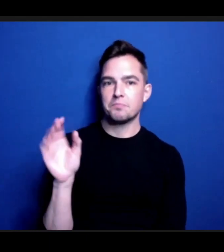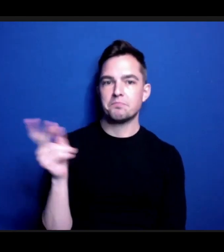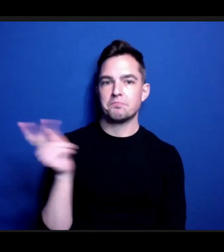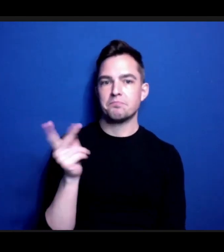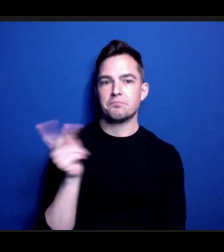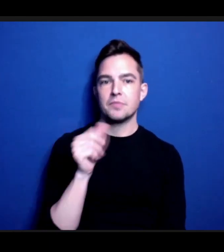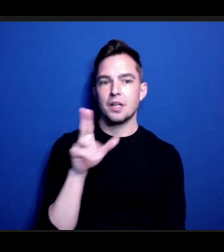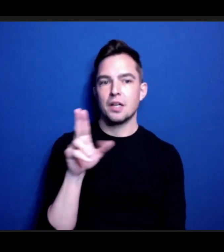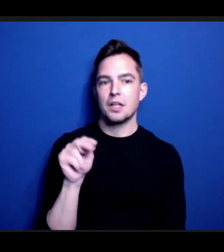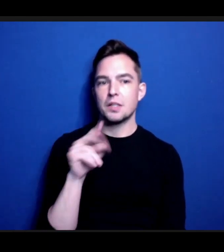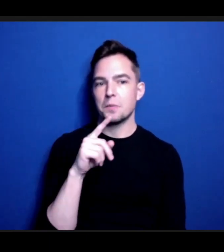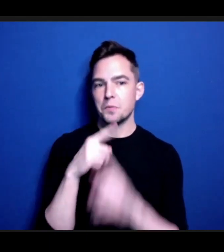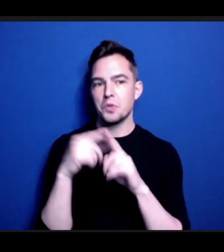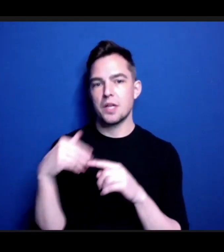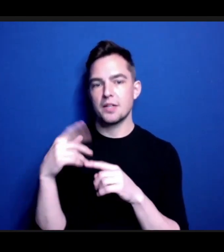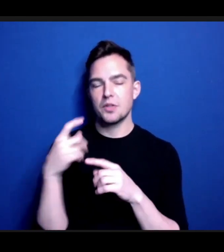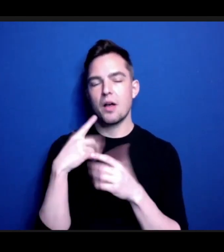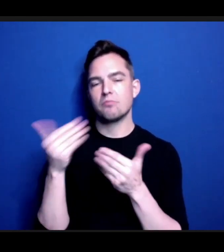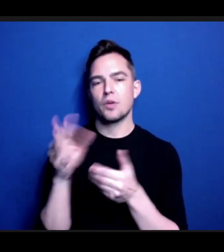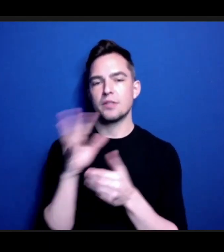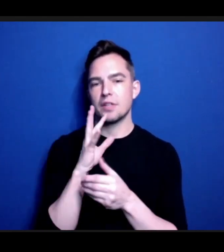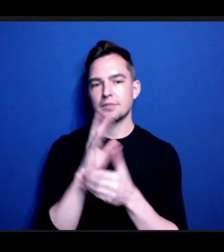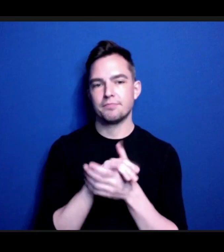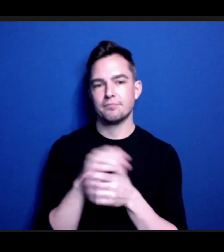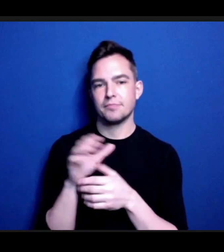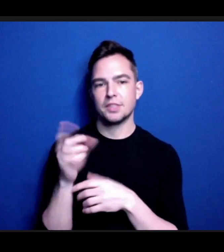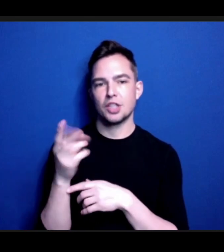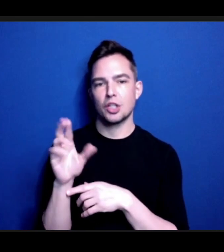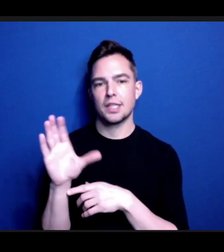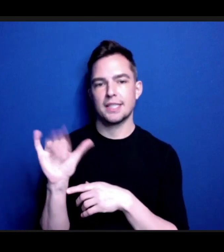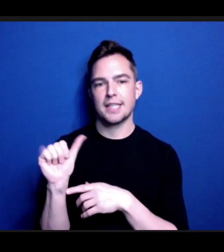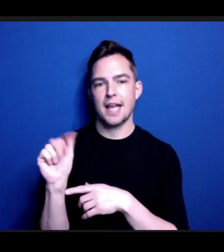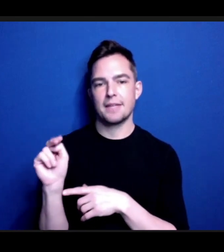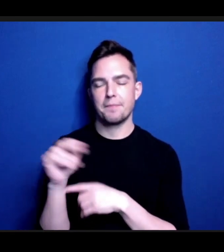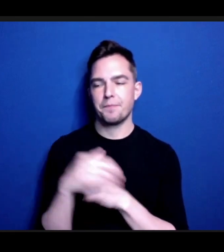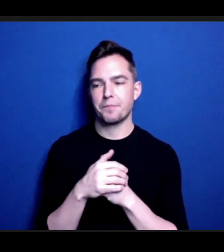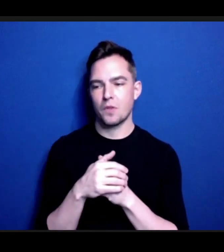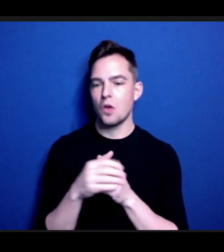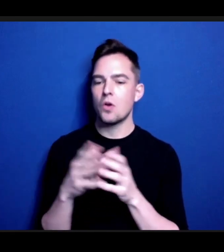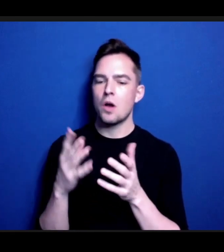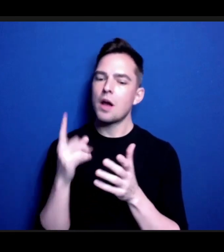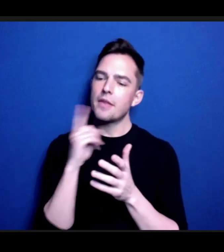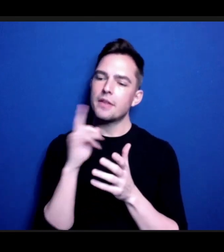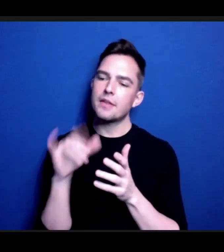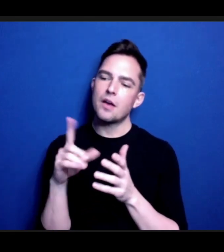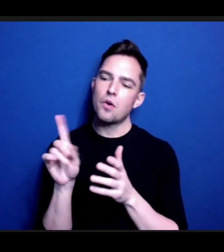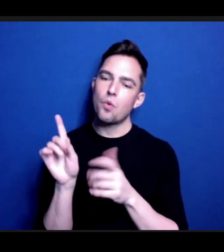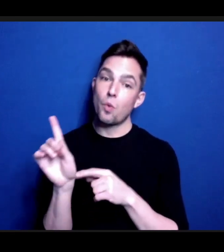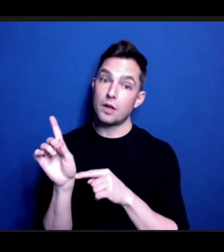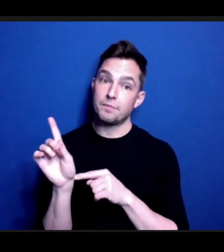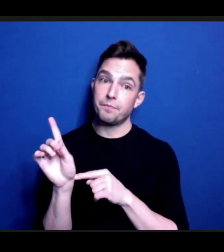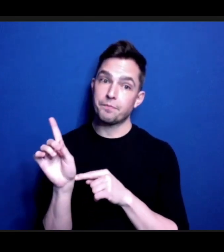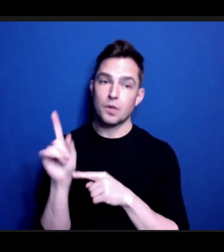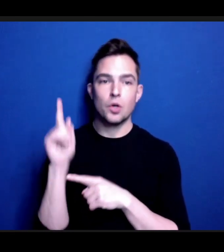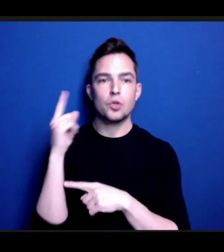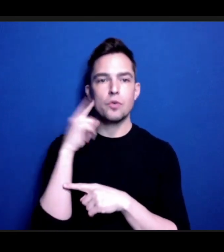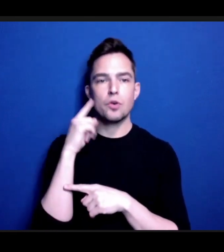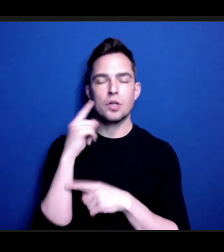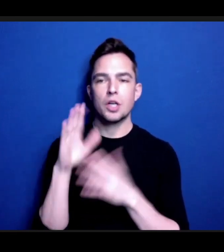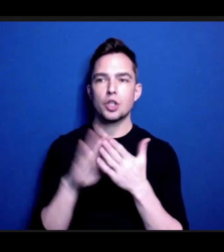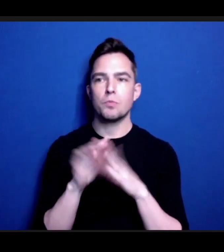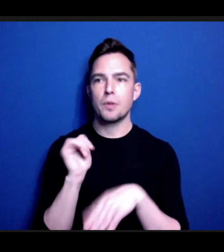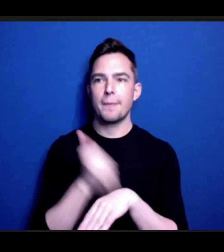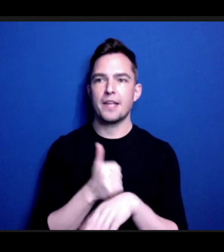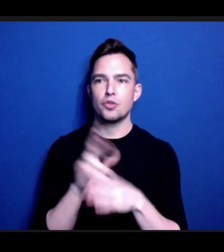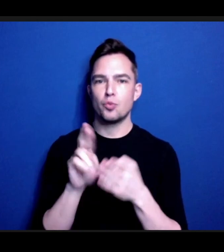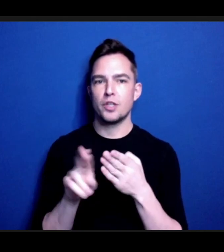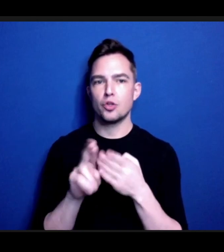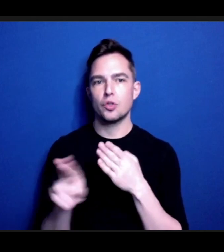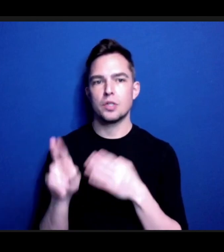So I will. So I think one, you heard about community-based research and Tanitiã mentioned